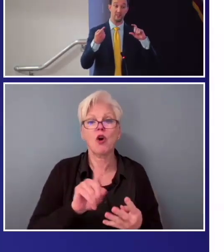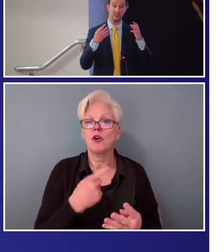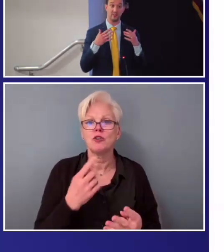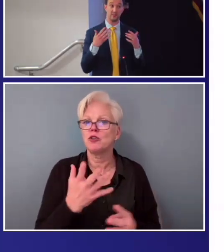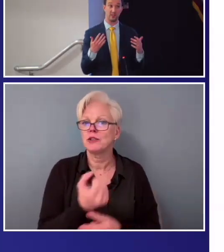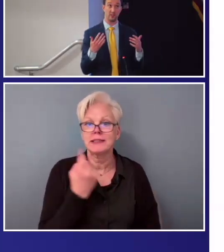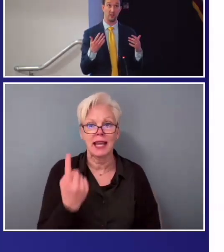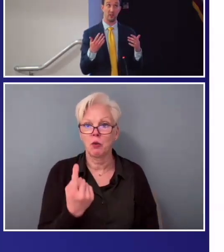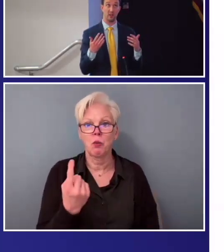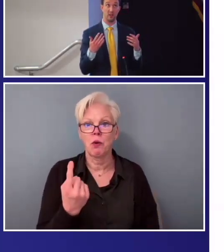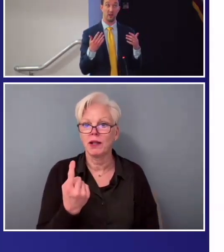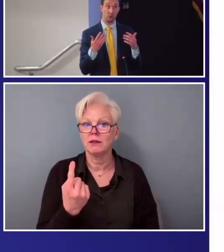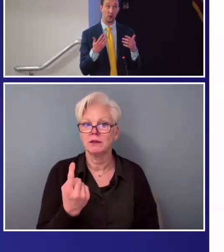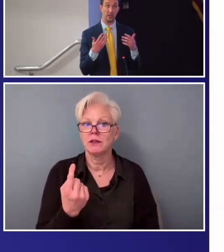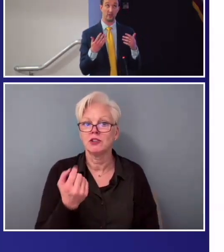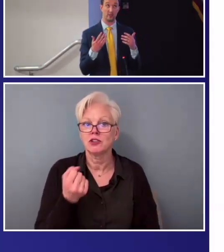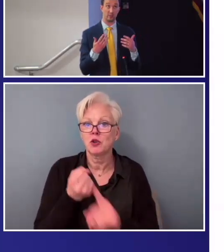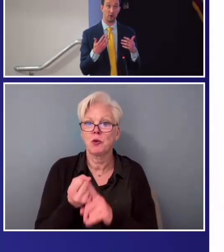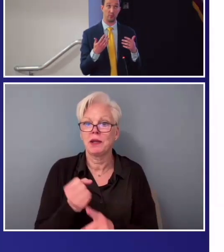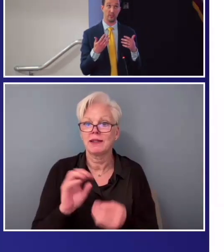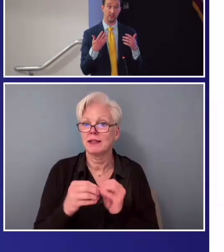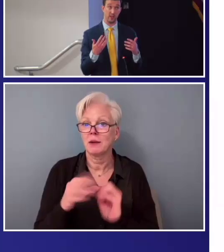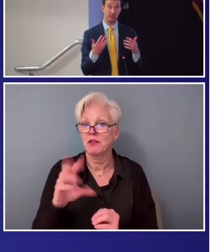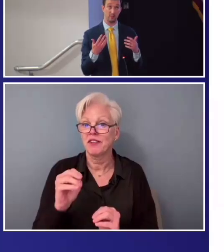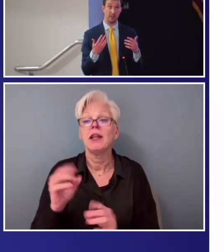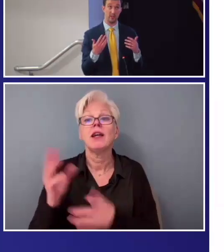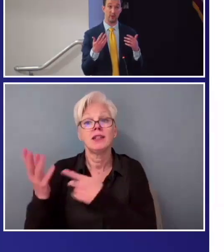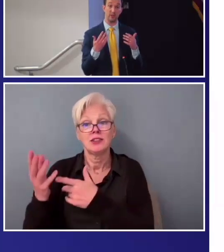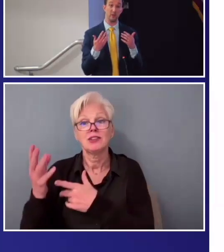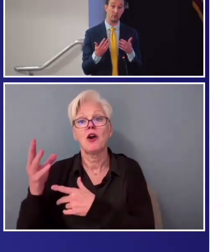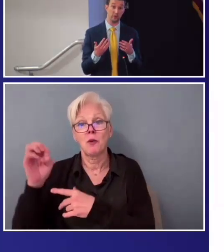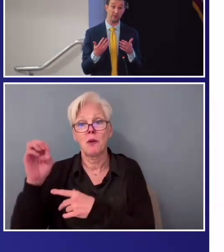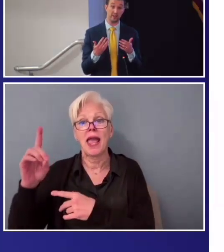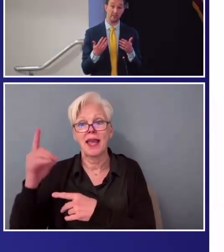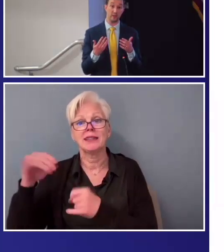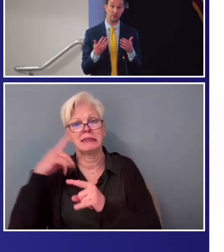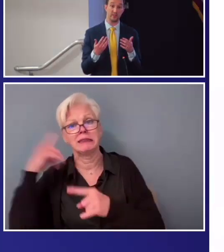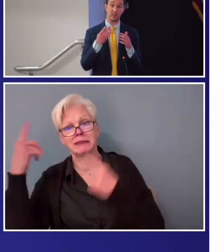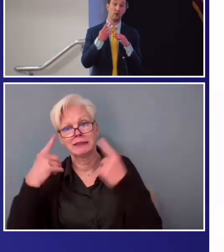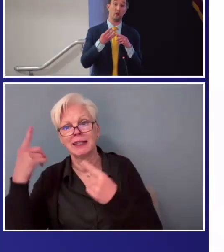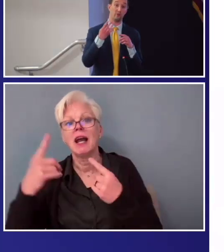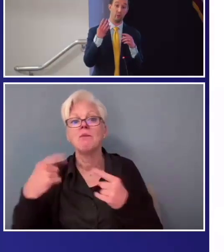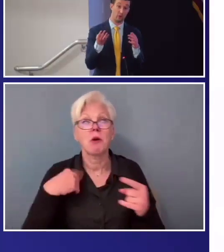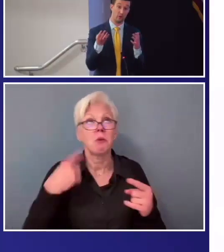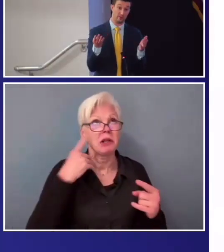This is still a question the Department is contemplating, but I know that we're thinking that you would take all four of